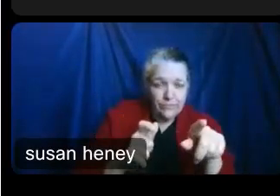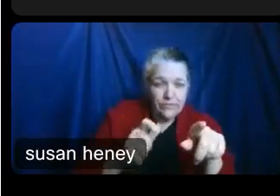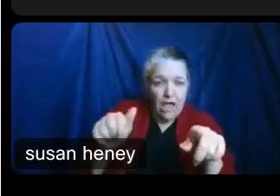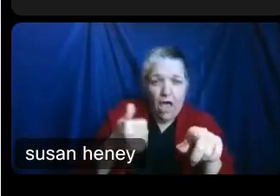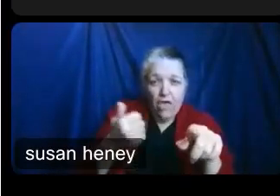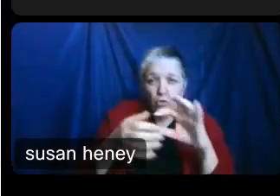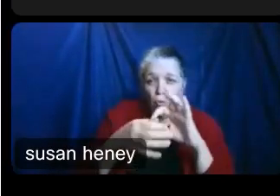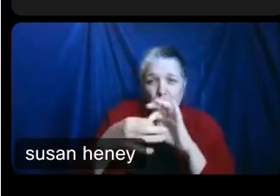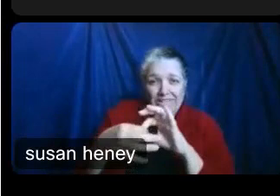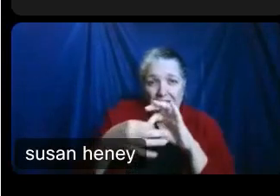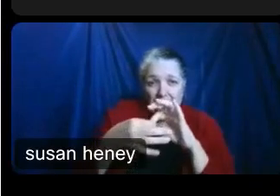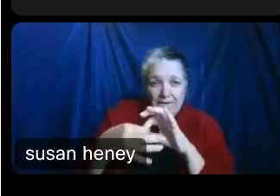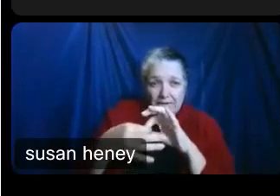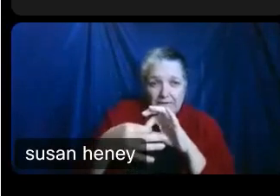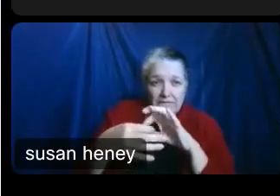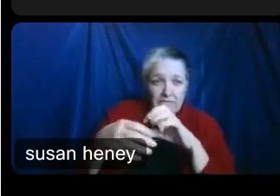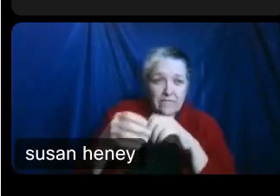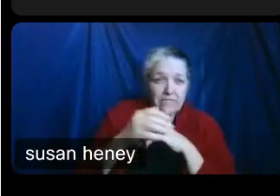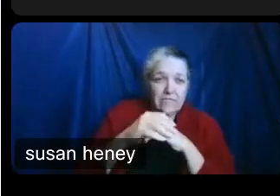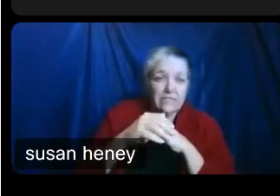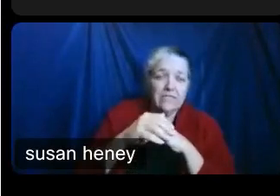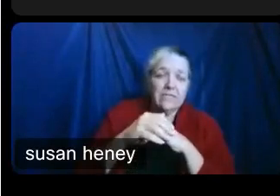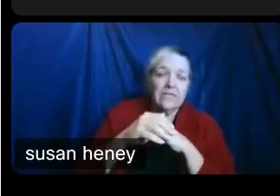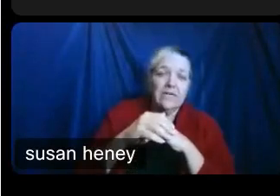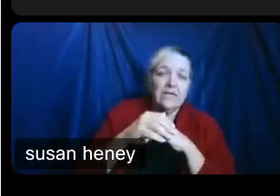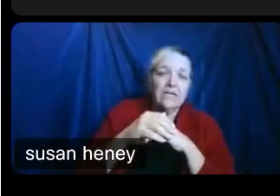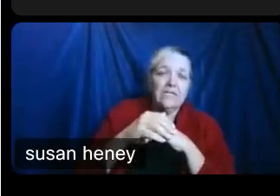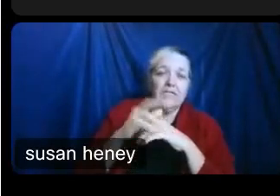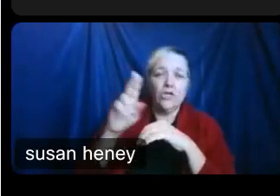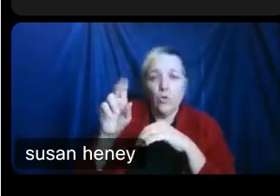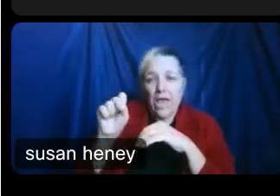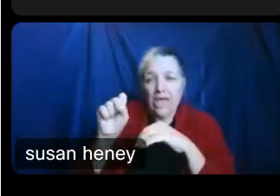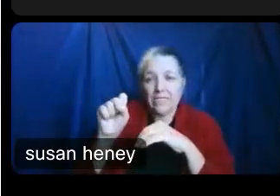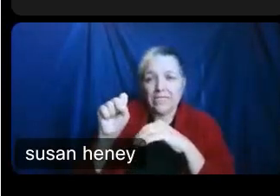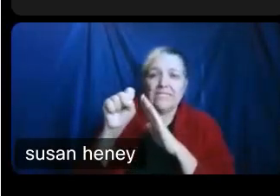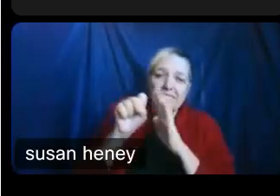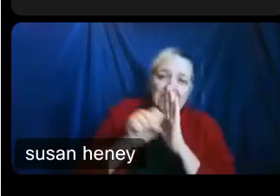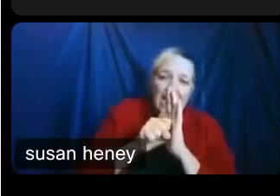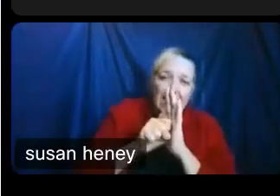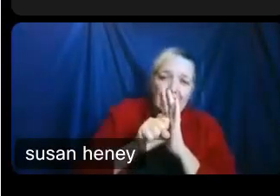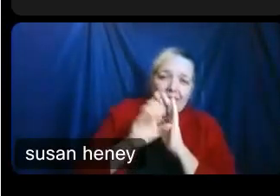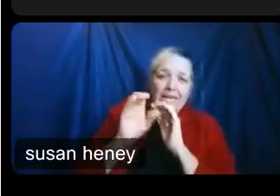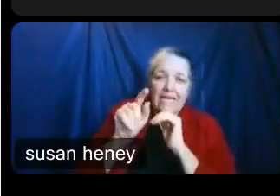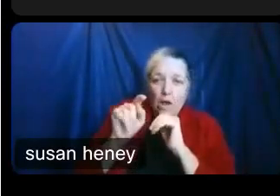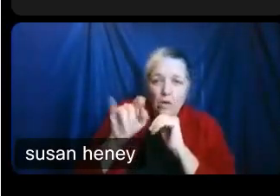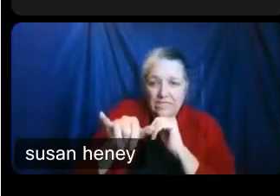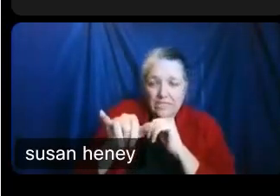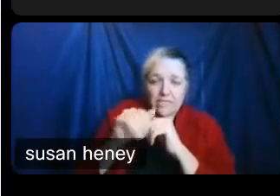nation and then goes down into states and counties. But again, if we typed in Marble